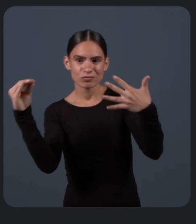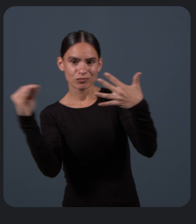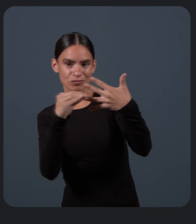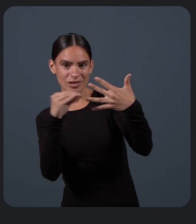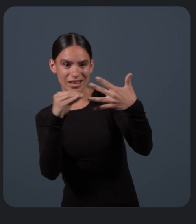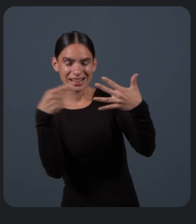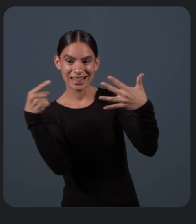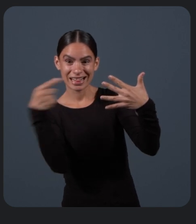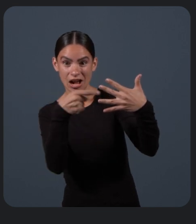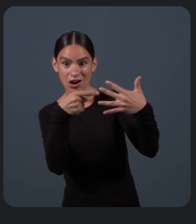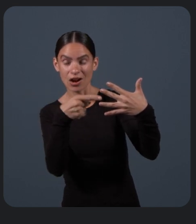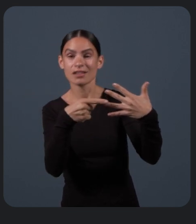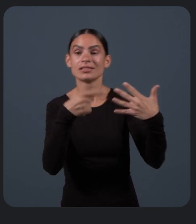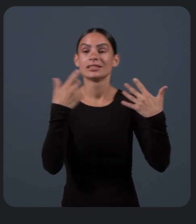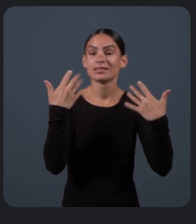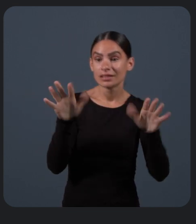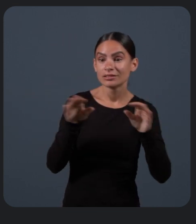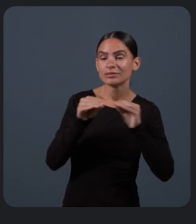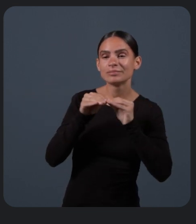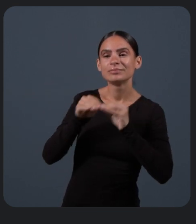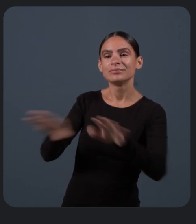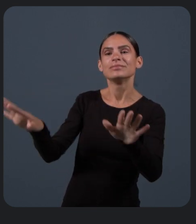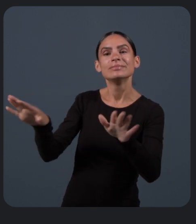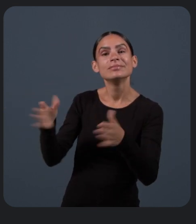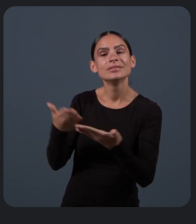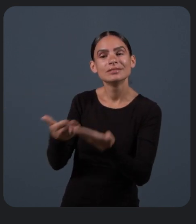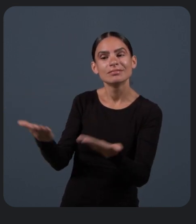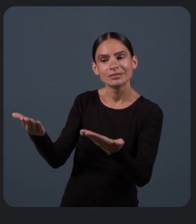to a device similar to what's been reported.